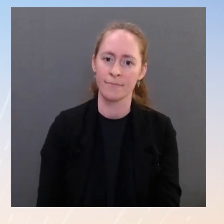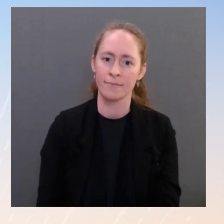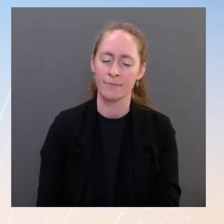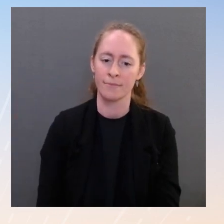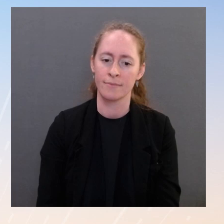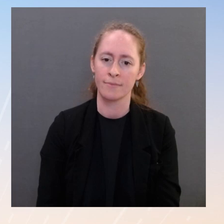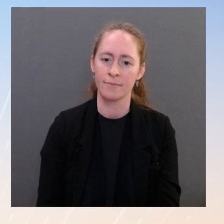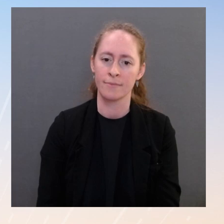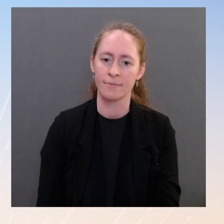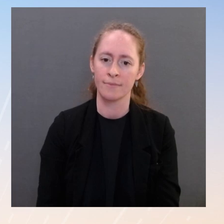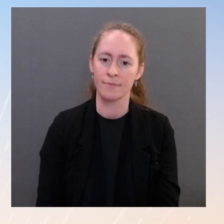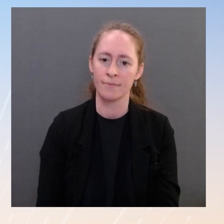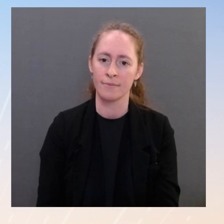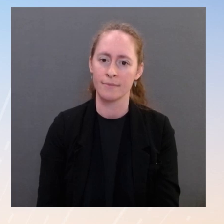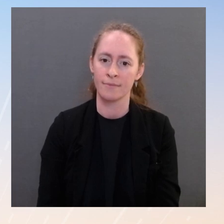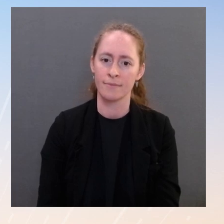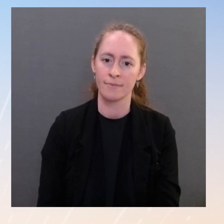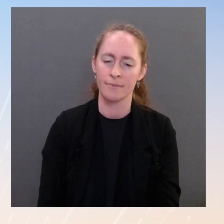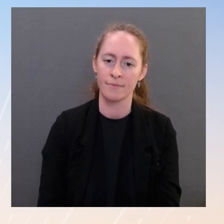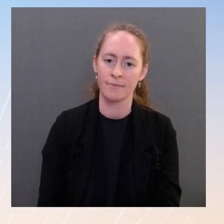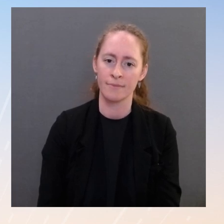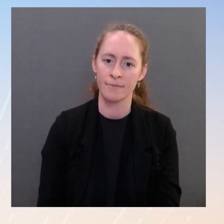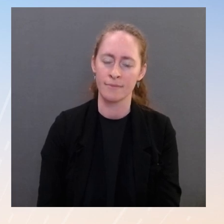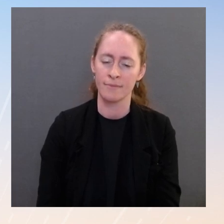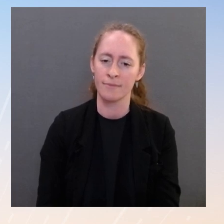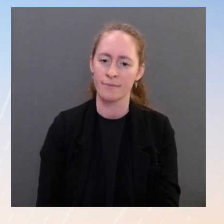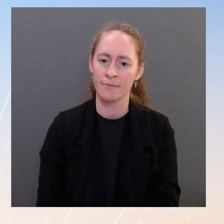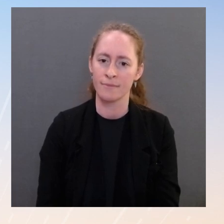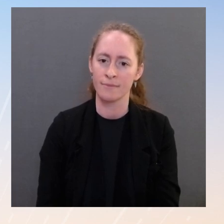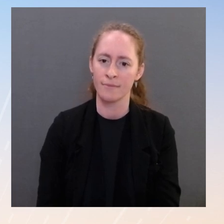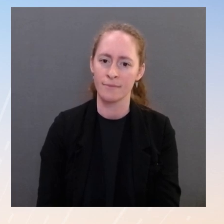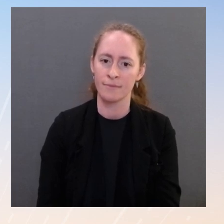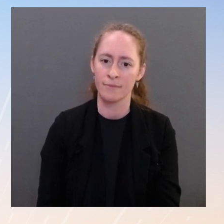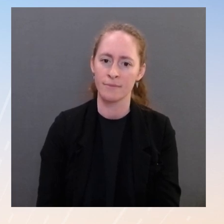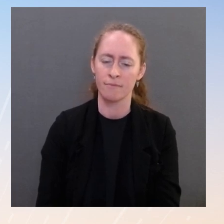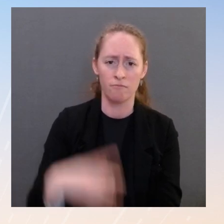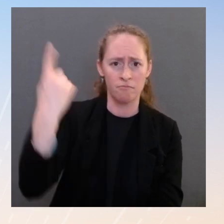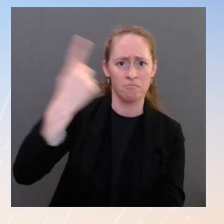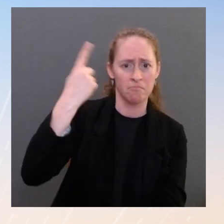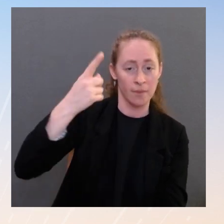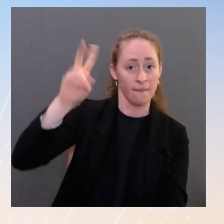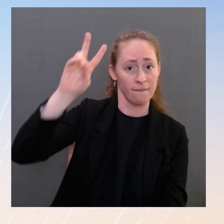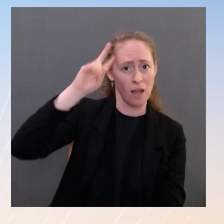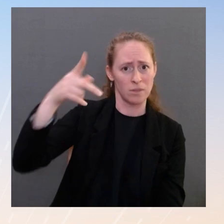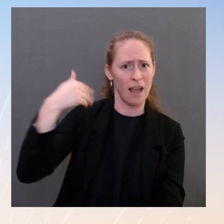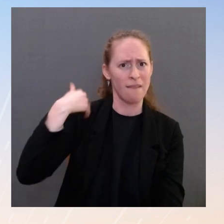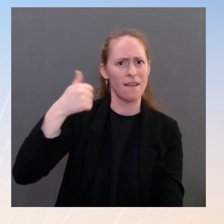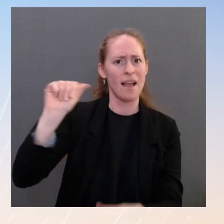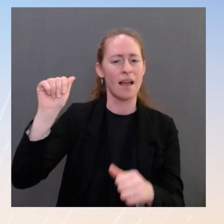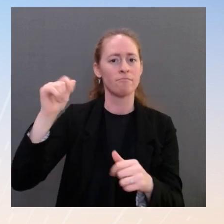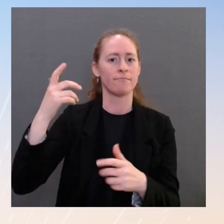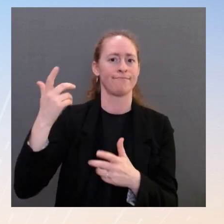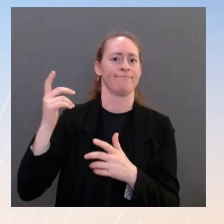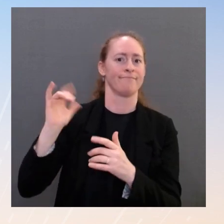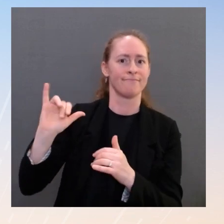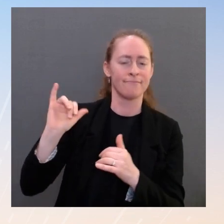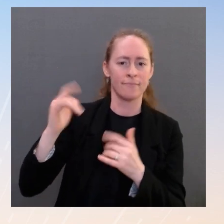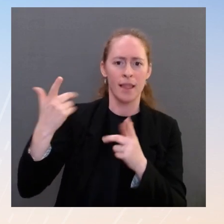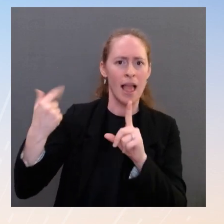on her receiving this treatment? Did that -- you know, her serving as somebody who is in the line of succession,